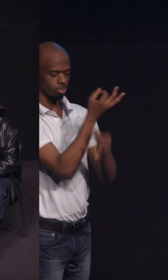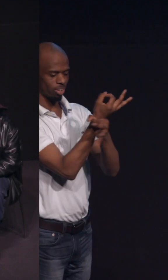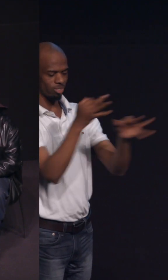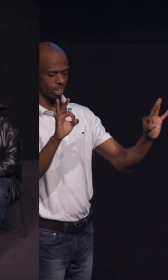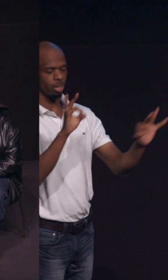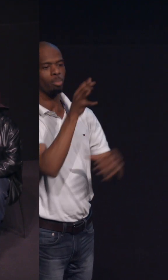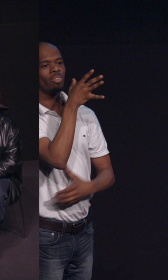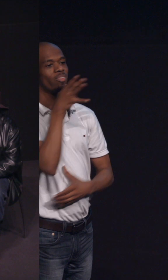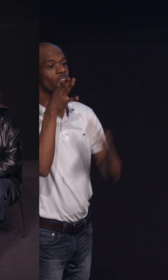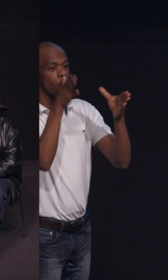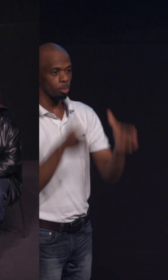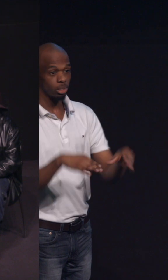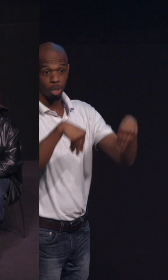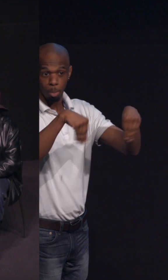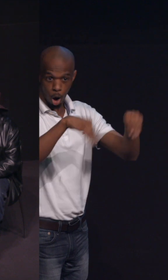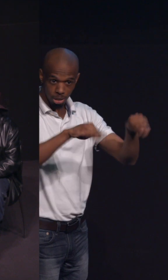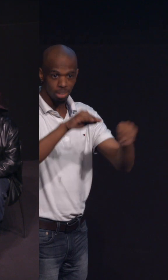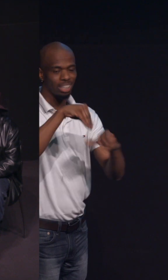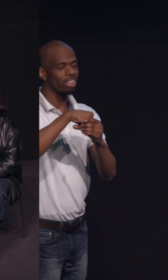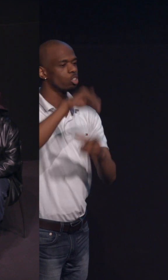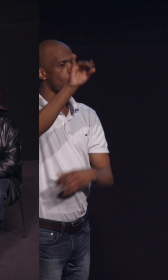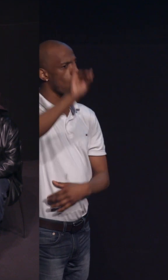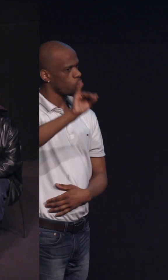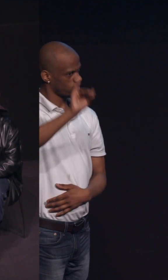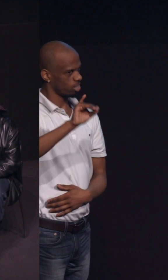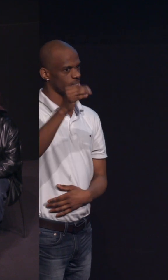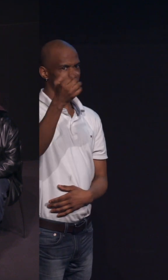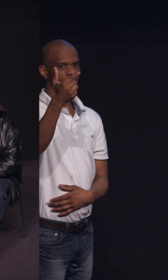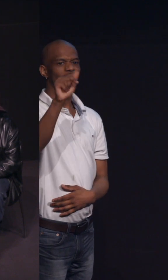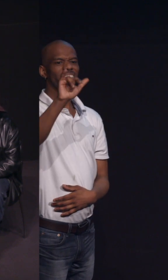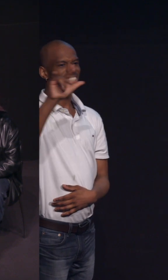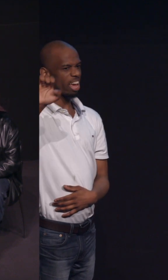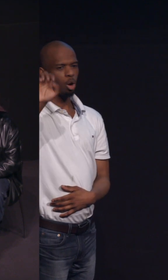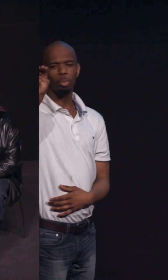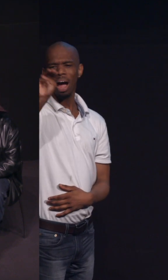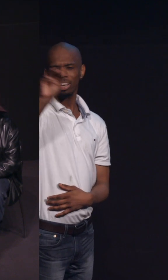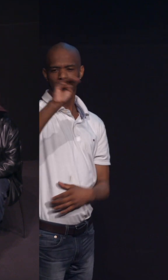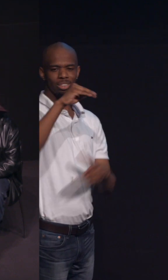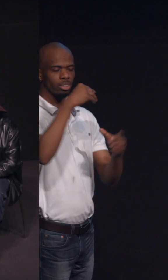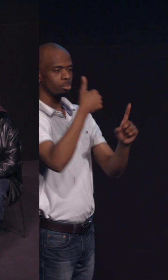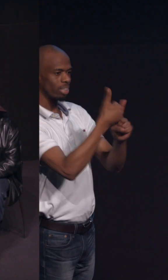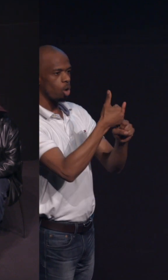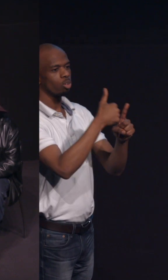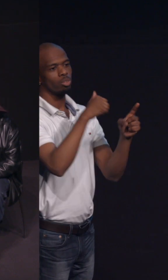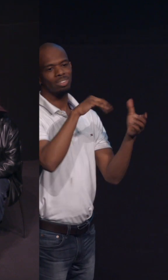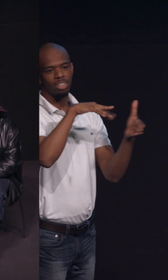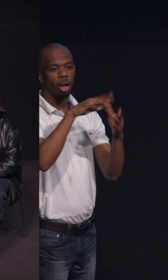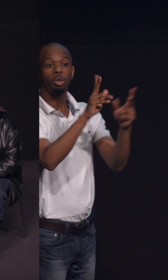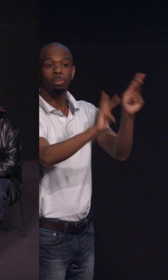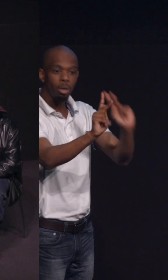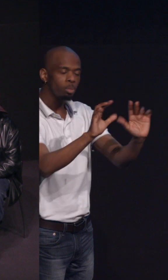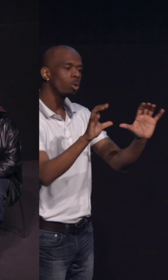in Oakland, started by Gail Meyers, farmer, anthropologist, poet.